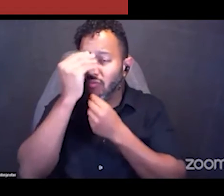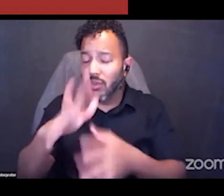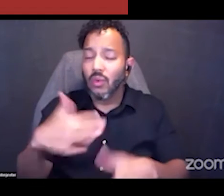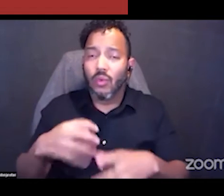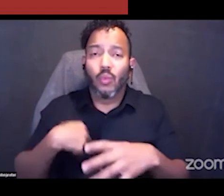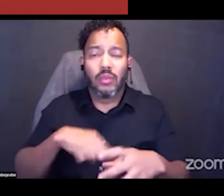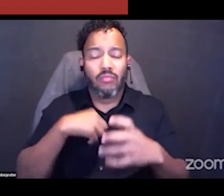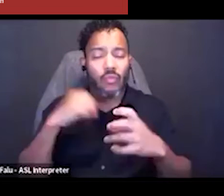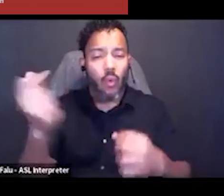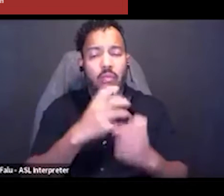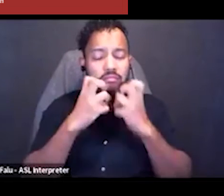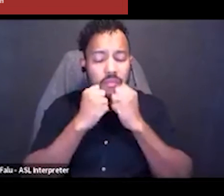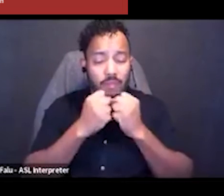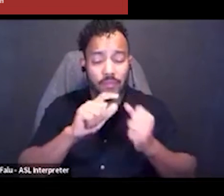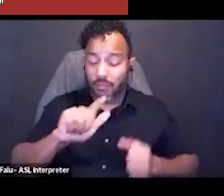evening. Maria?